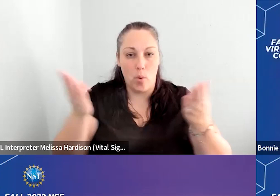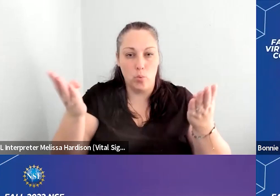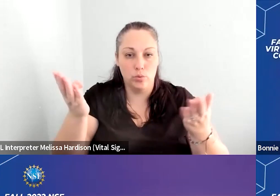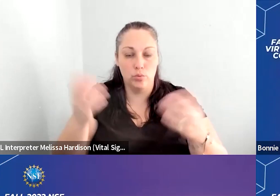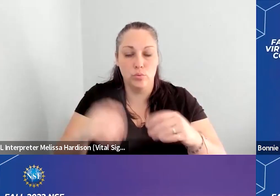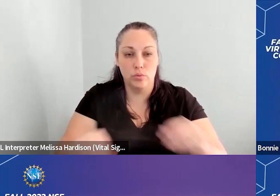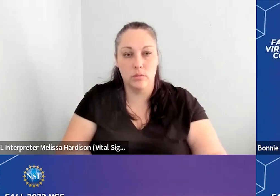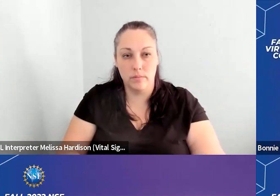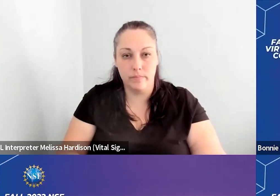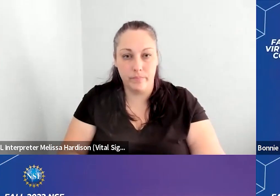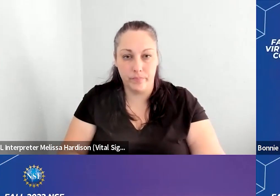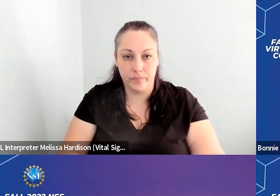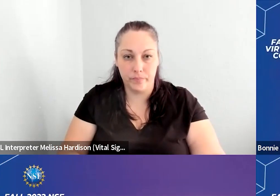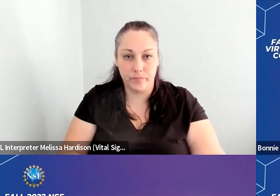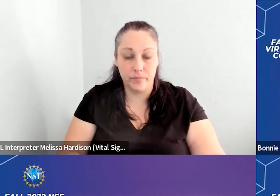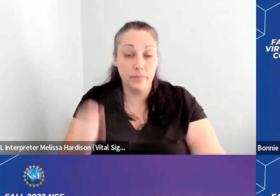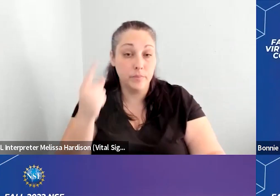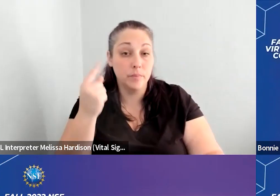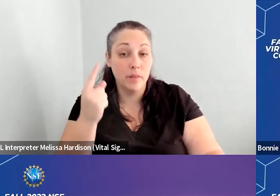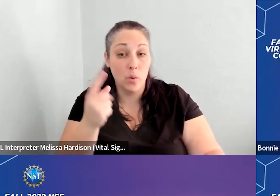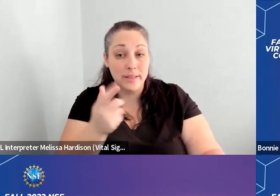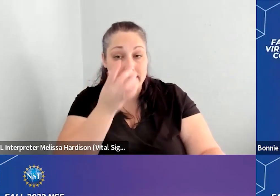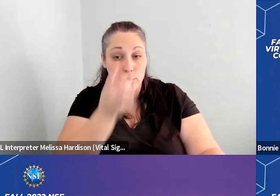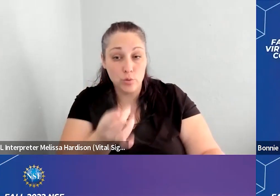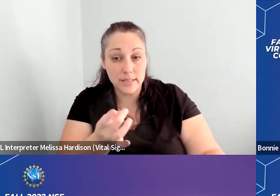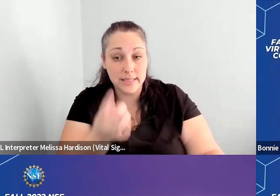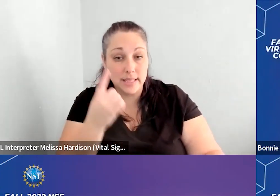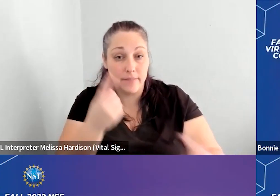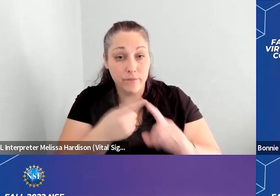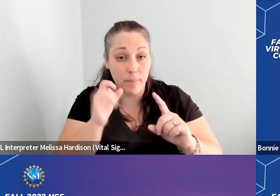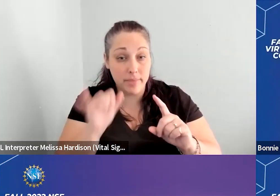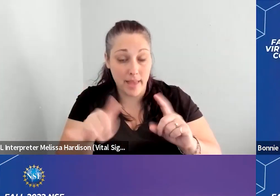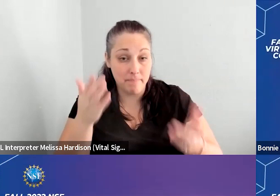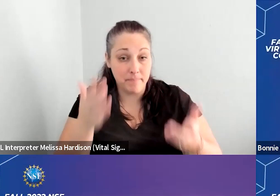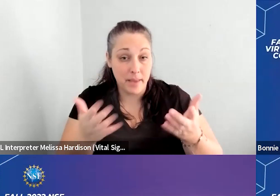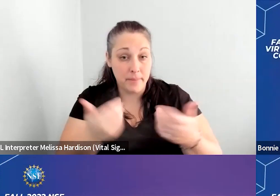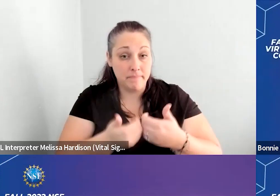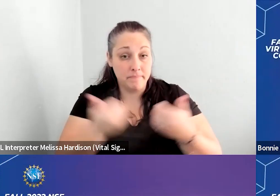So. Bonnie Green: And what's interesting from that is though they might be their standalone proposal running independently,